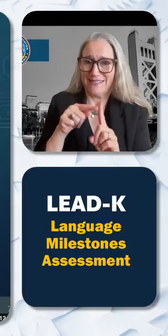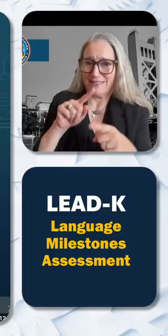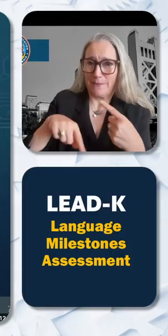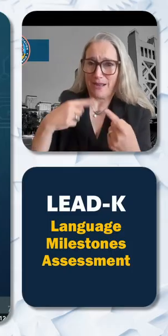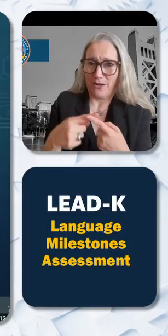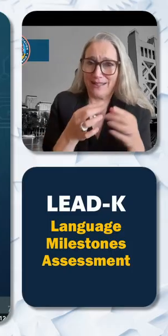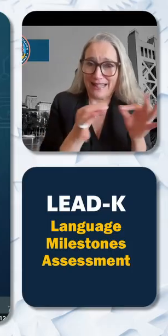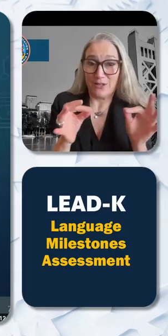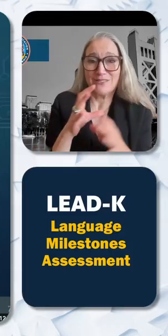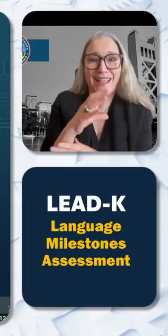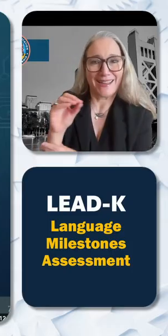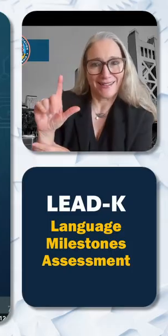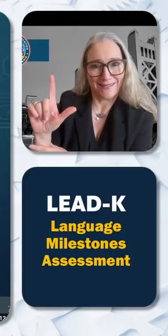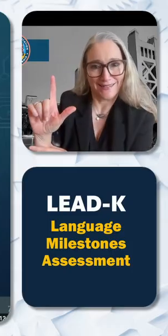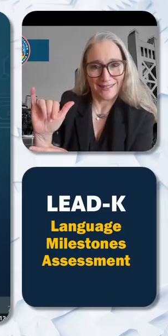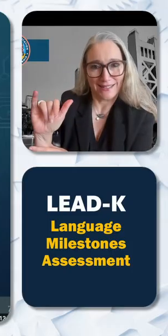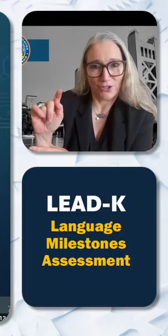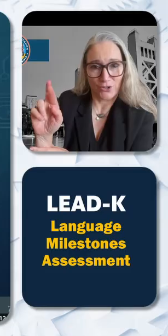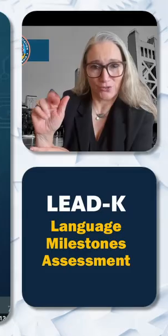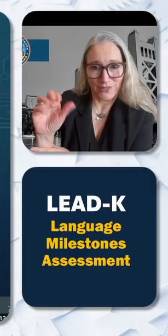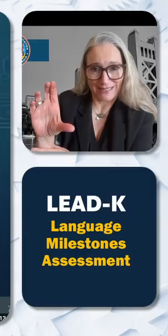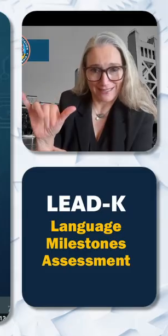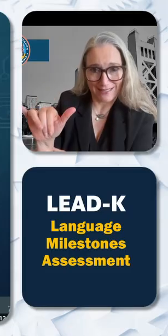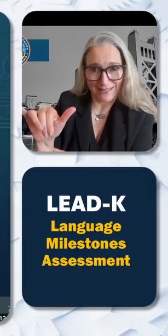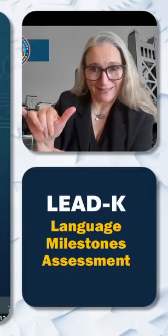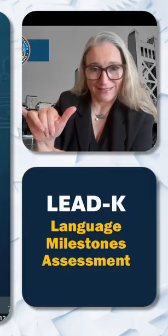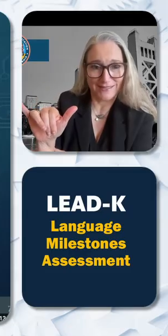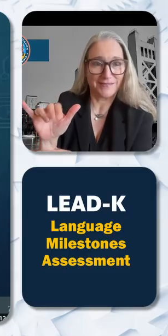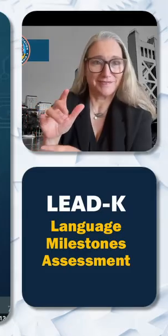we want them to be kindergarten ready and literate so that they can